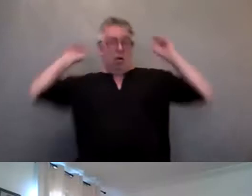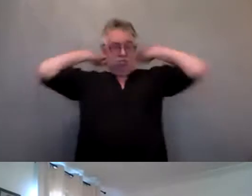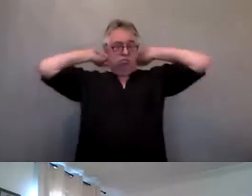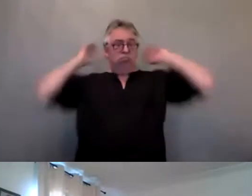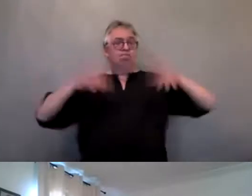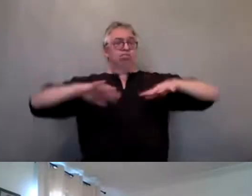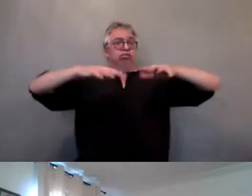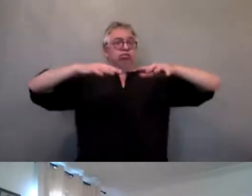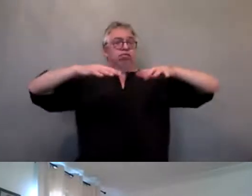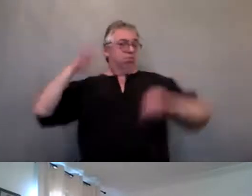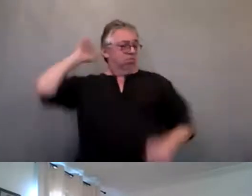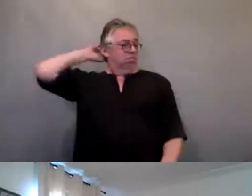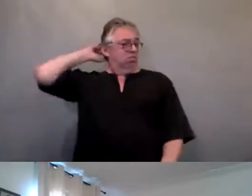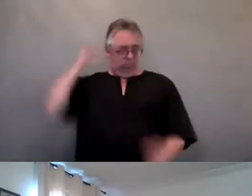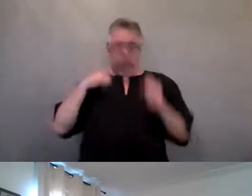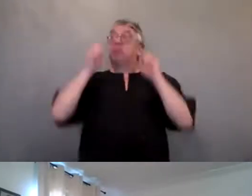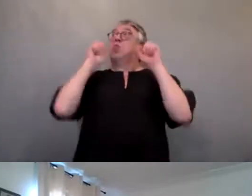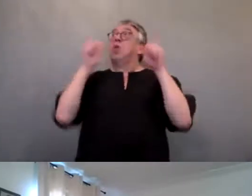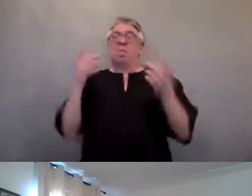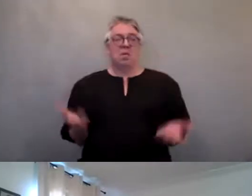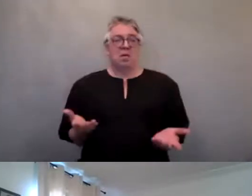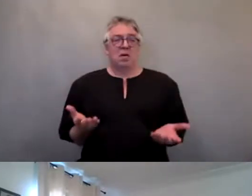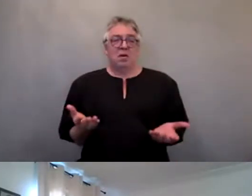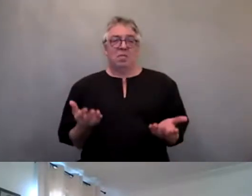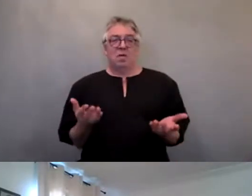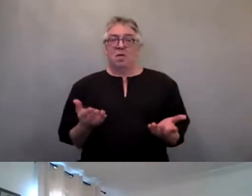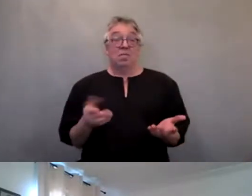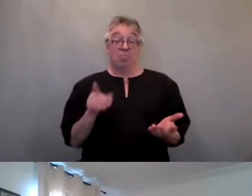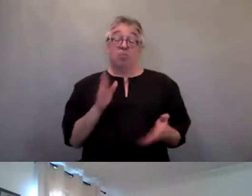can vibrate under the pillow or something like this, and wake us